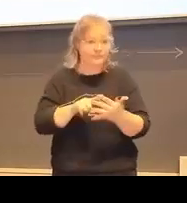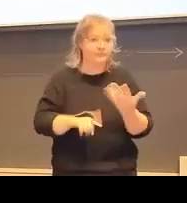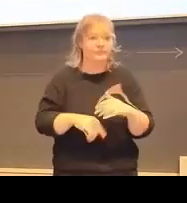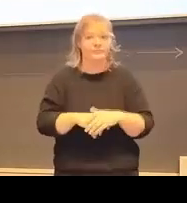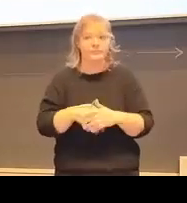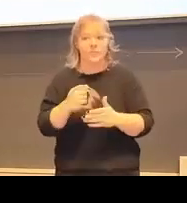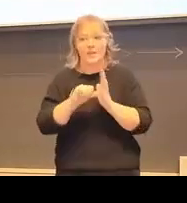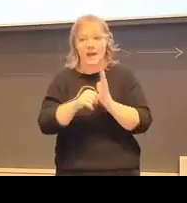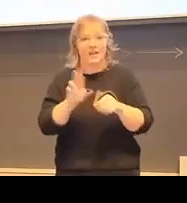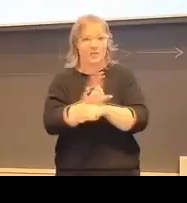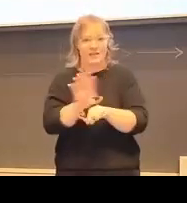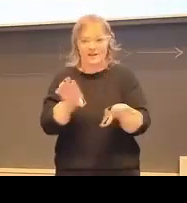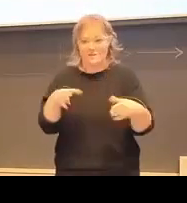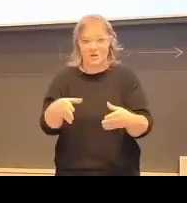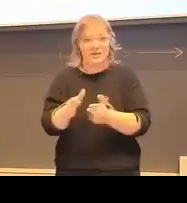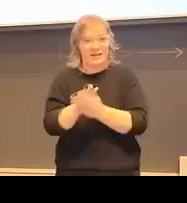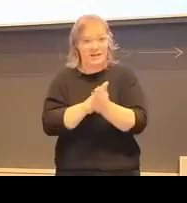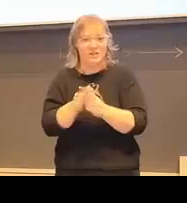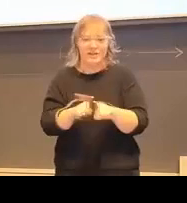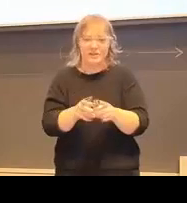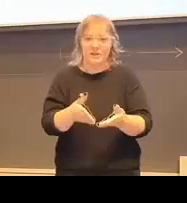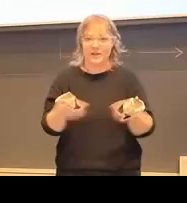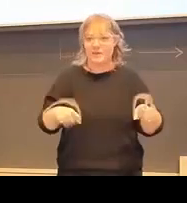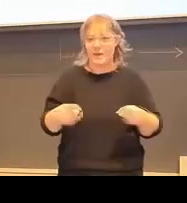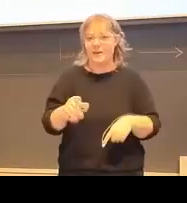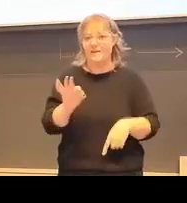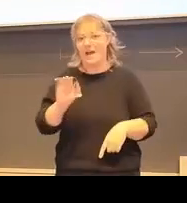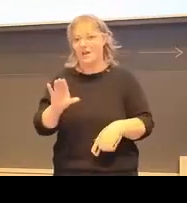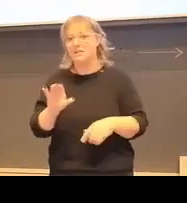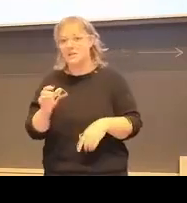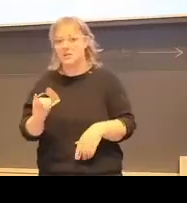resident focused initiatives similar things have happened at the faculty level and also in terms